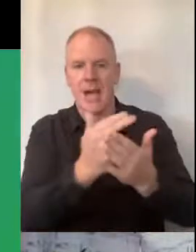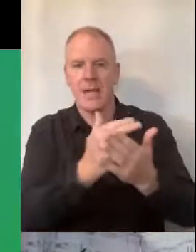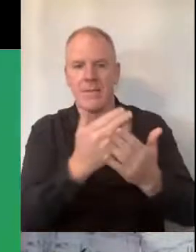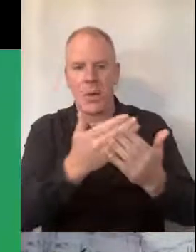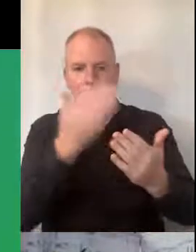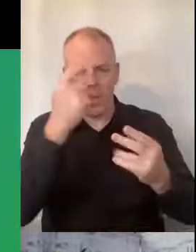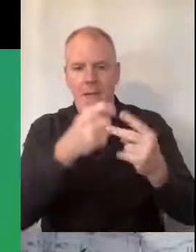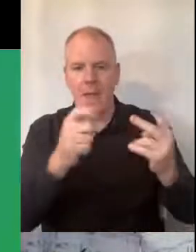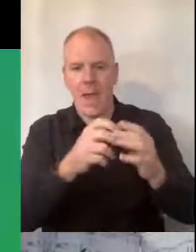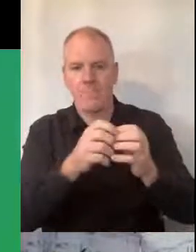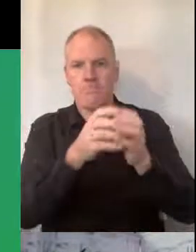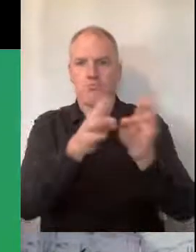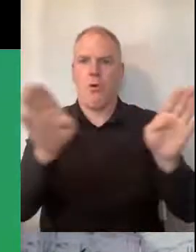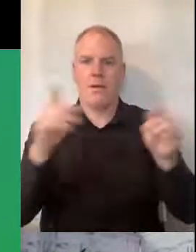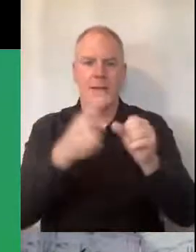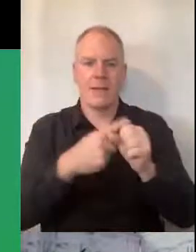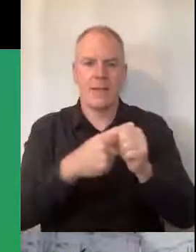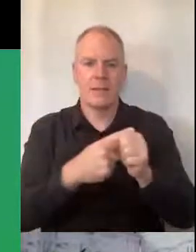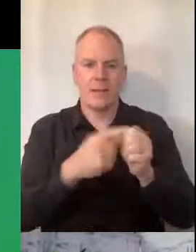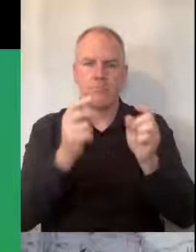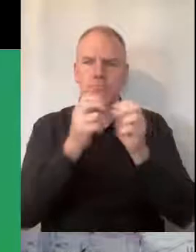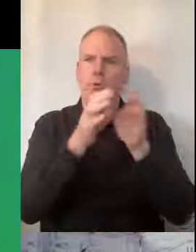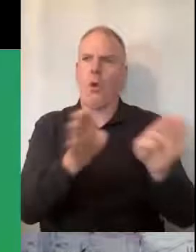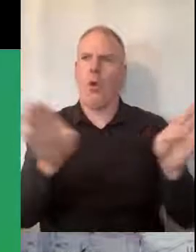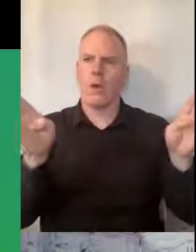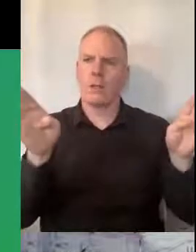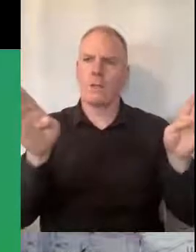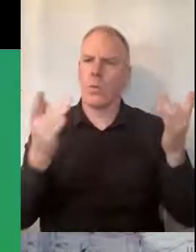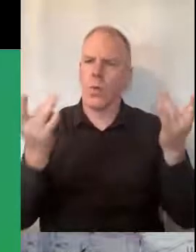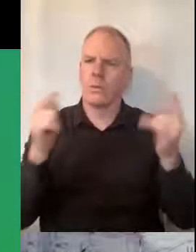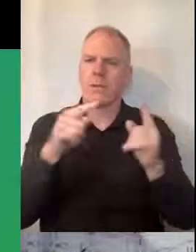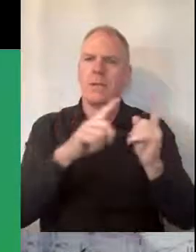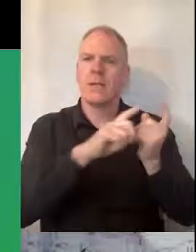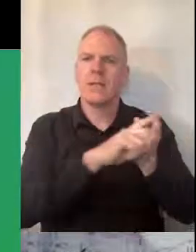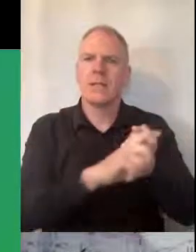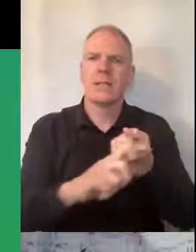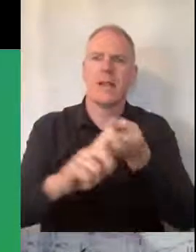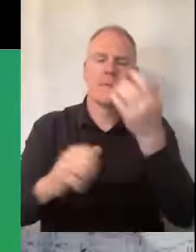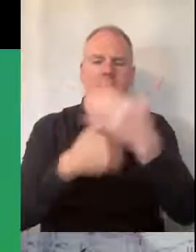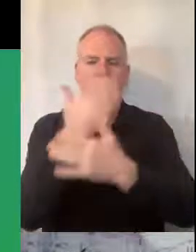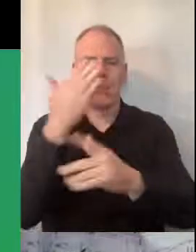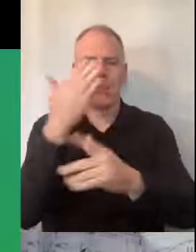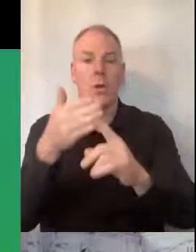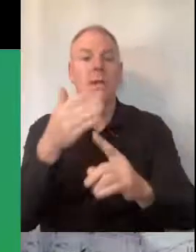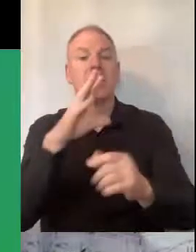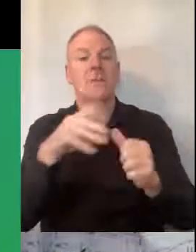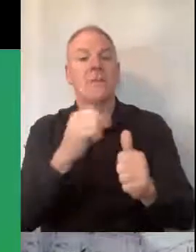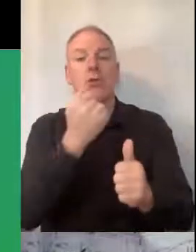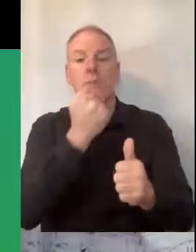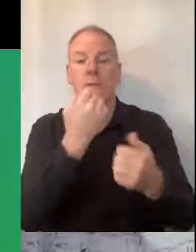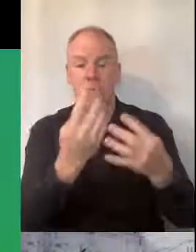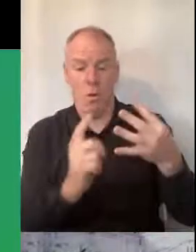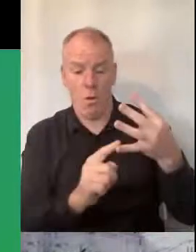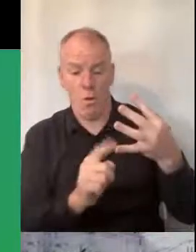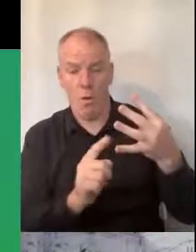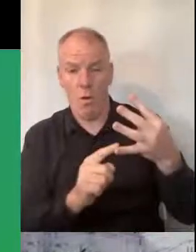So the bigger picture. UN sustainable development goals, especially in number four, it talks about ensuring inclusion,